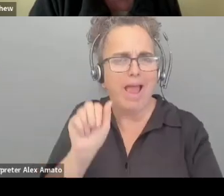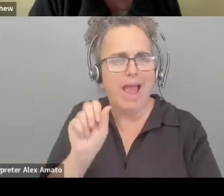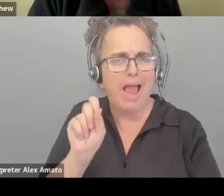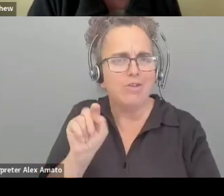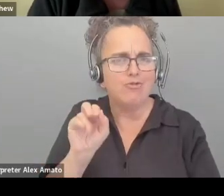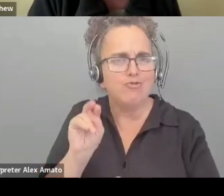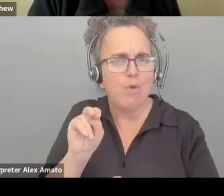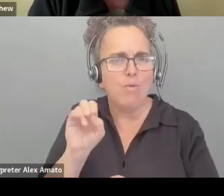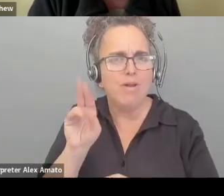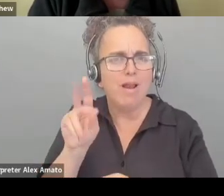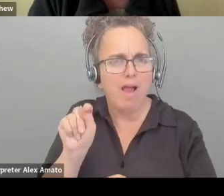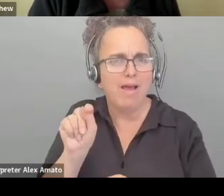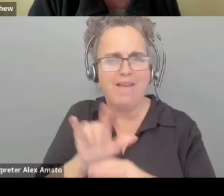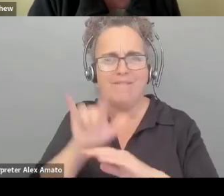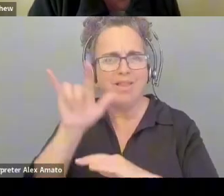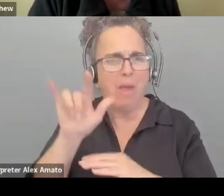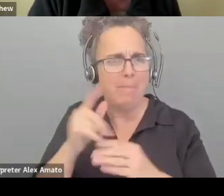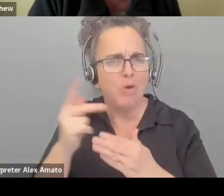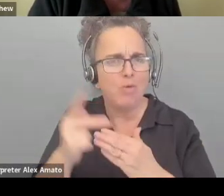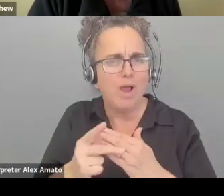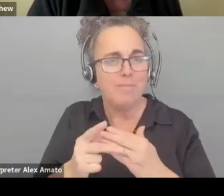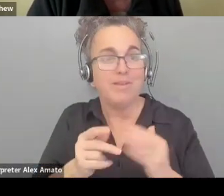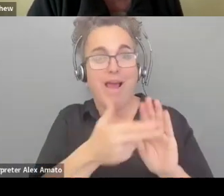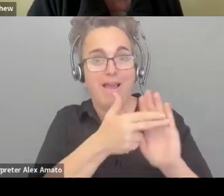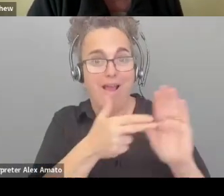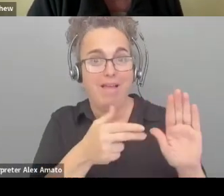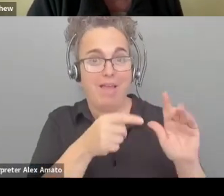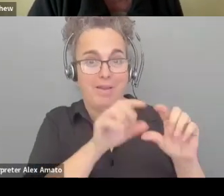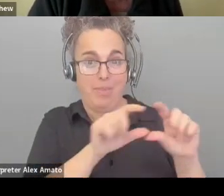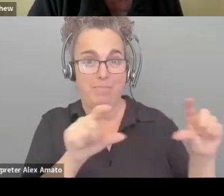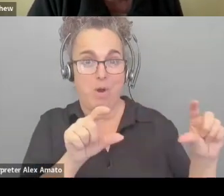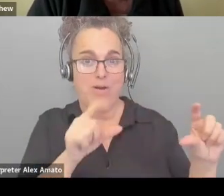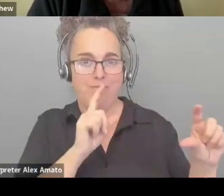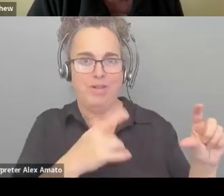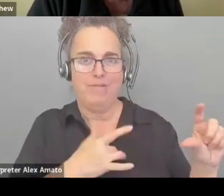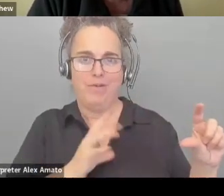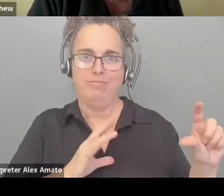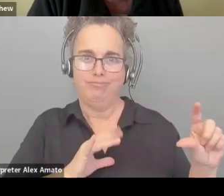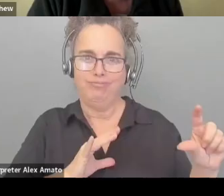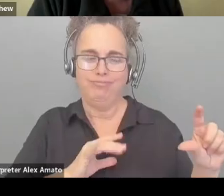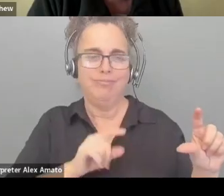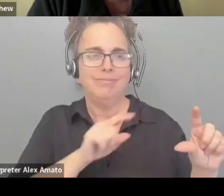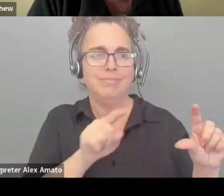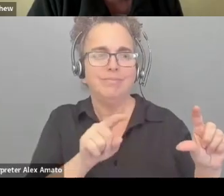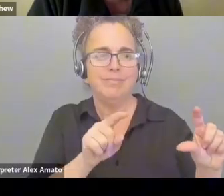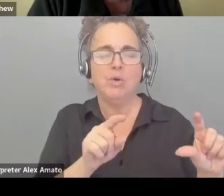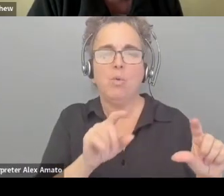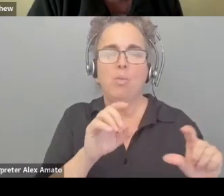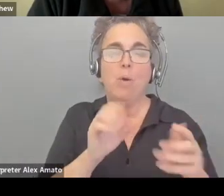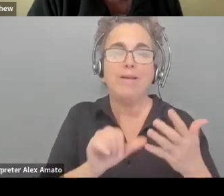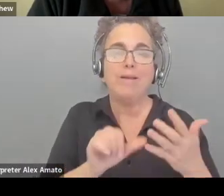And I've highlighted the bit that I'm most interested in" "when criteria are rethought to include a wider range